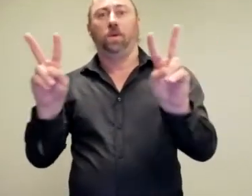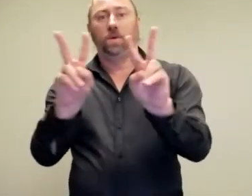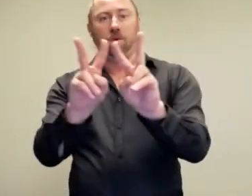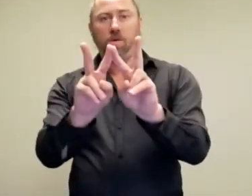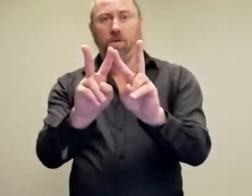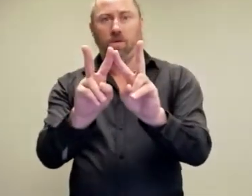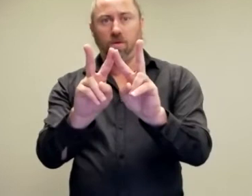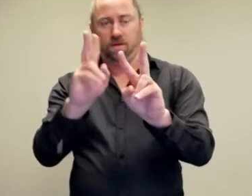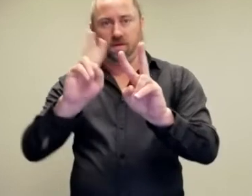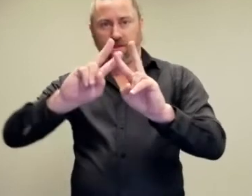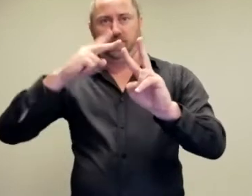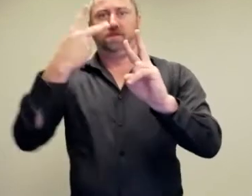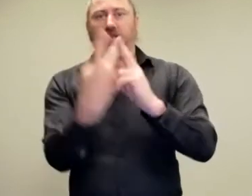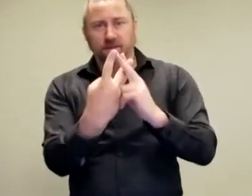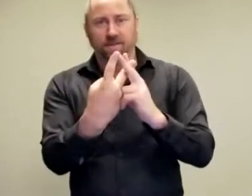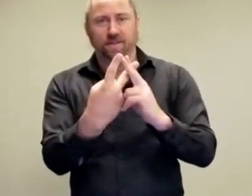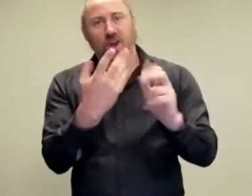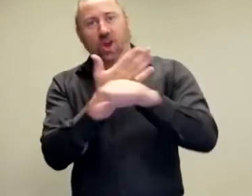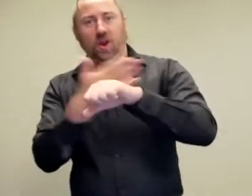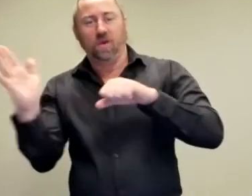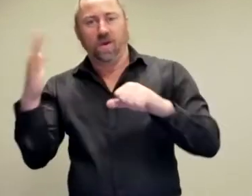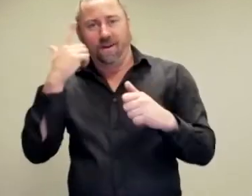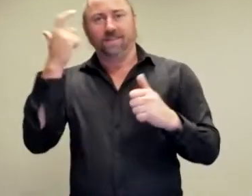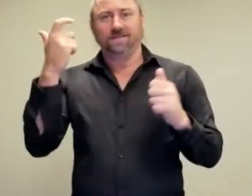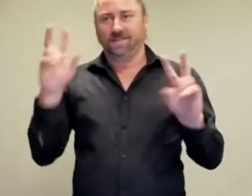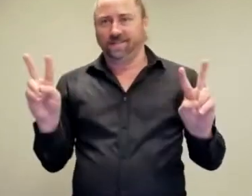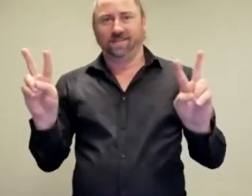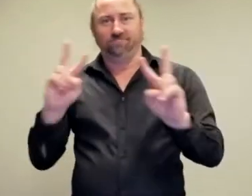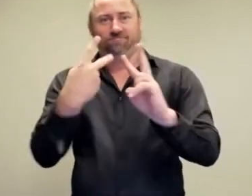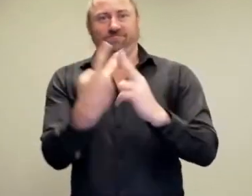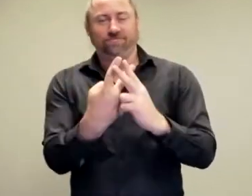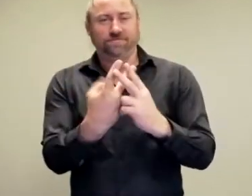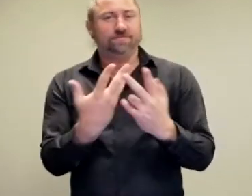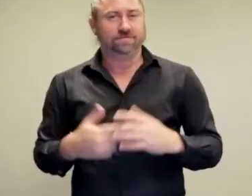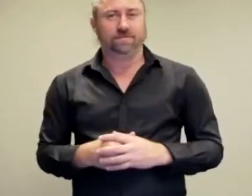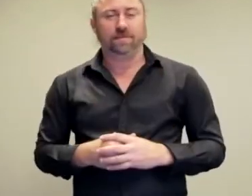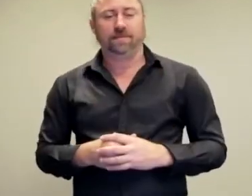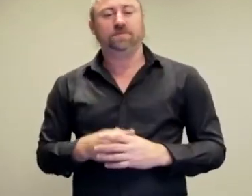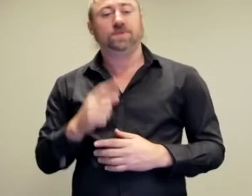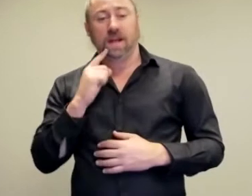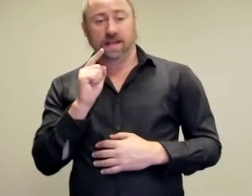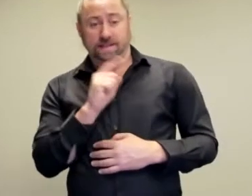and join together afresh.” And this this couplet vessel here